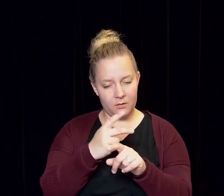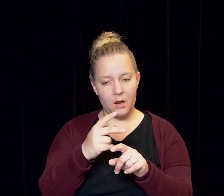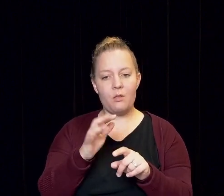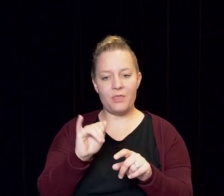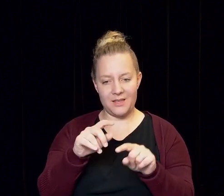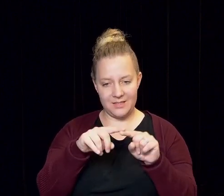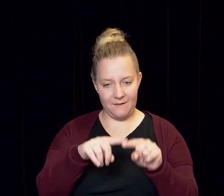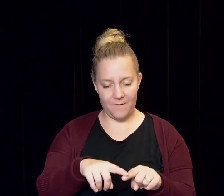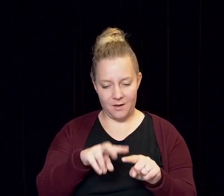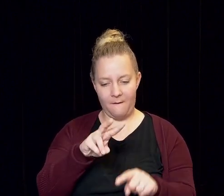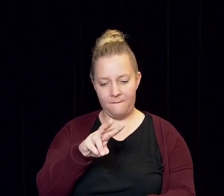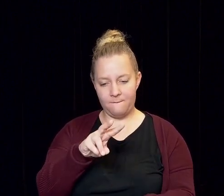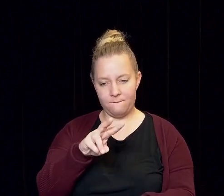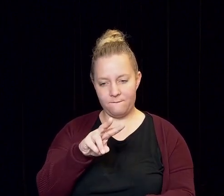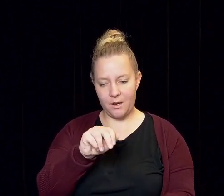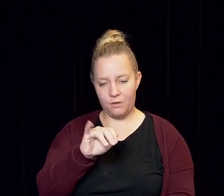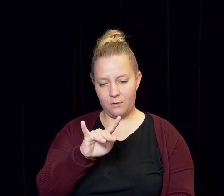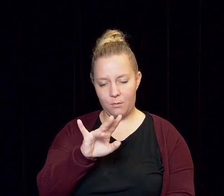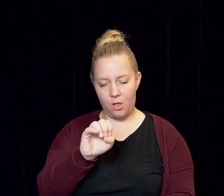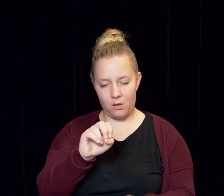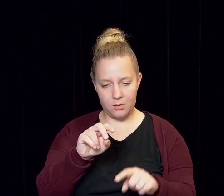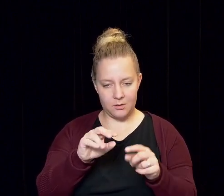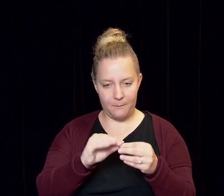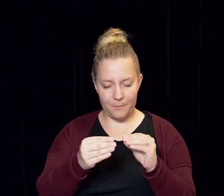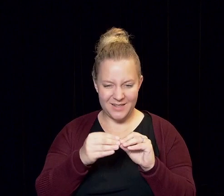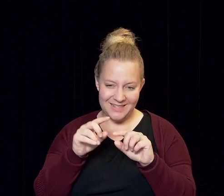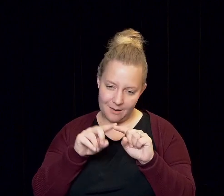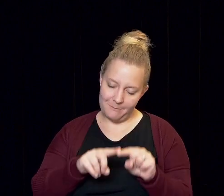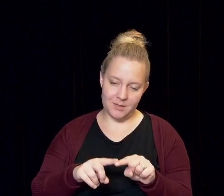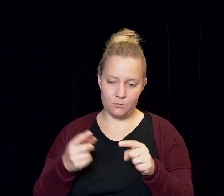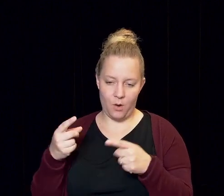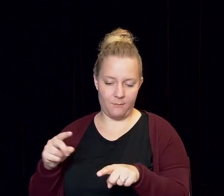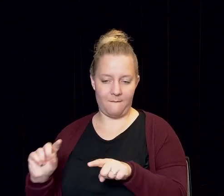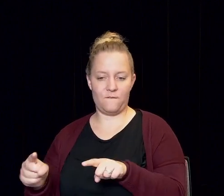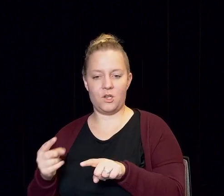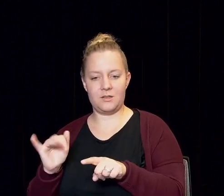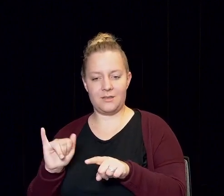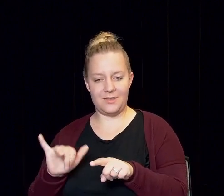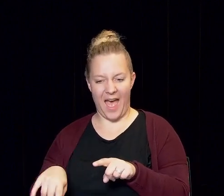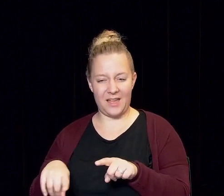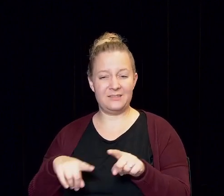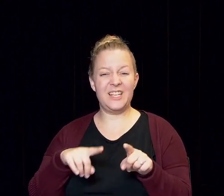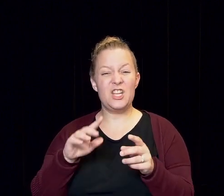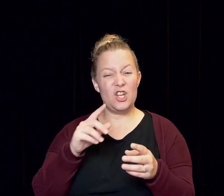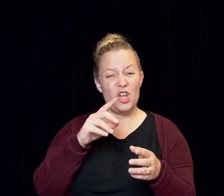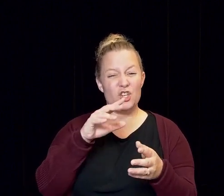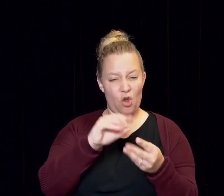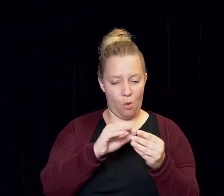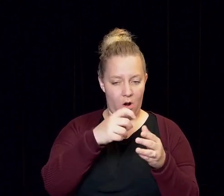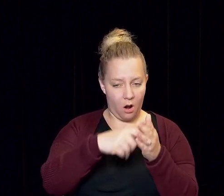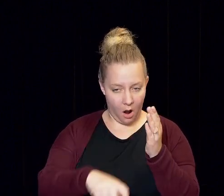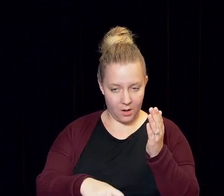because it depends on what I did first. And that is going to be total cost right there.